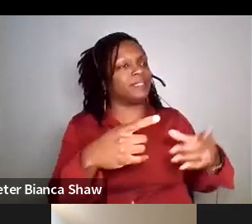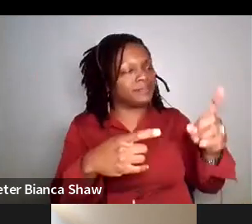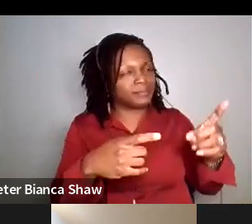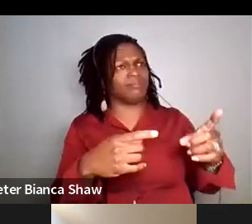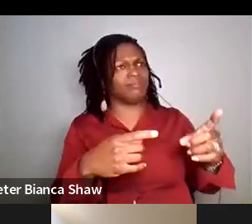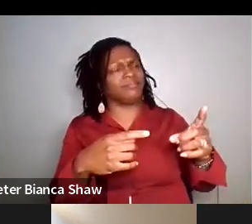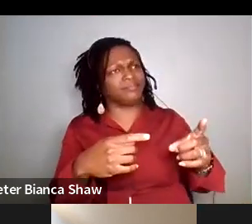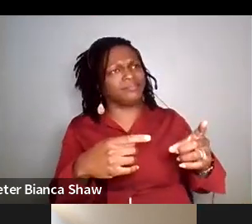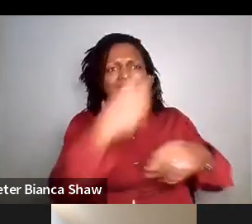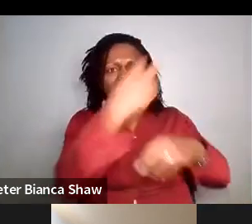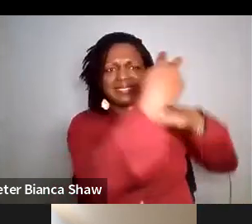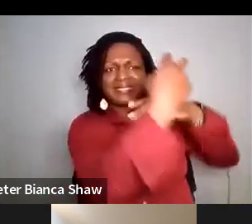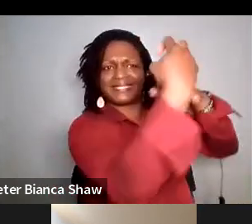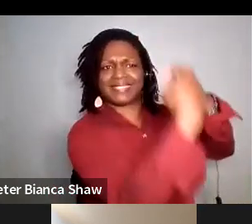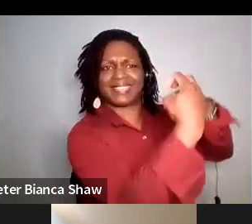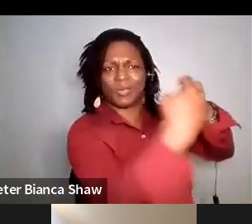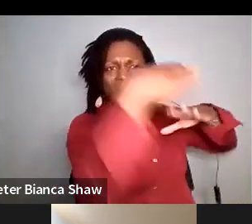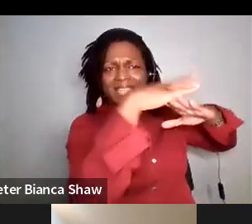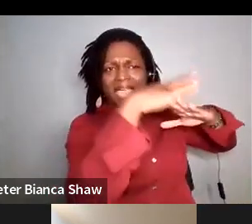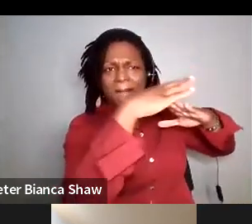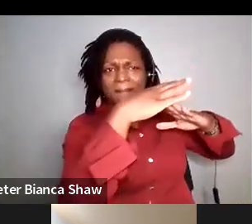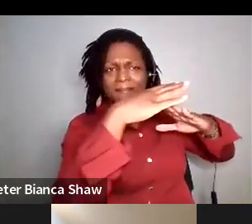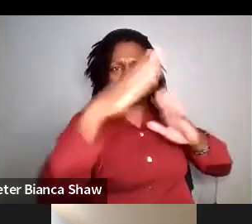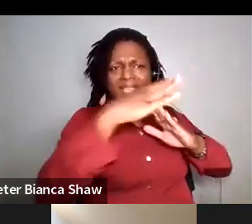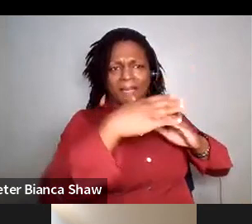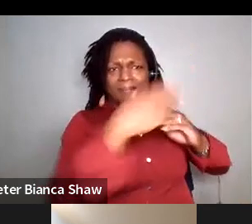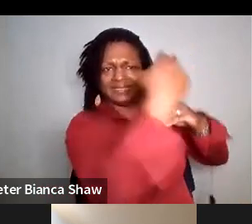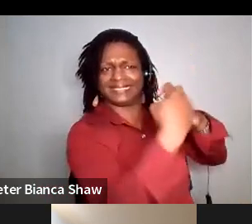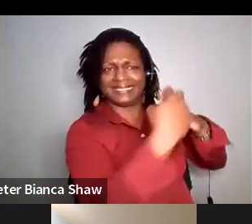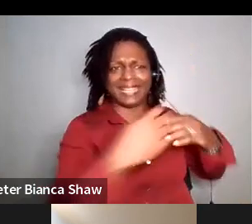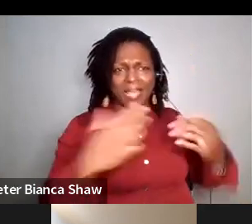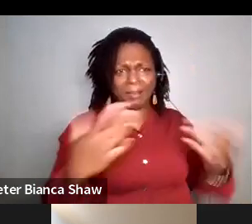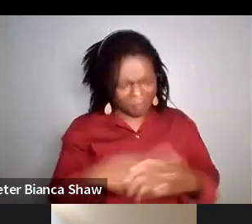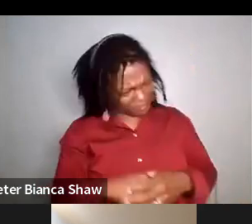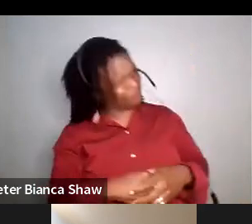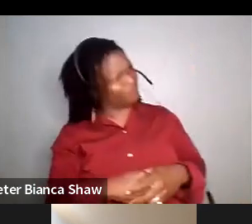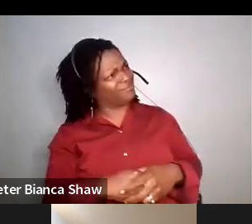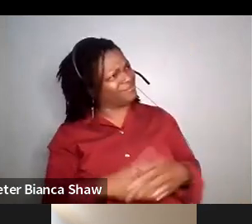is not gonna work. So I took the everything off the top bump the mattress off all the slats off.